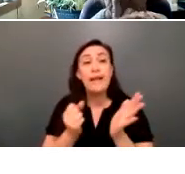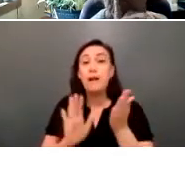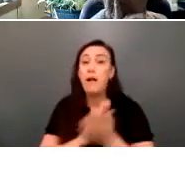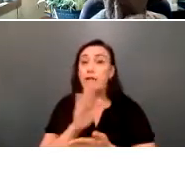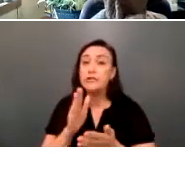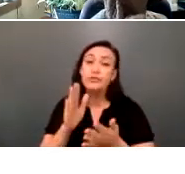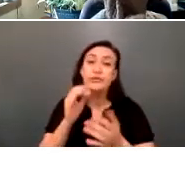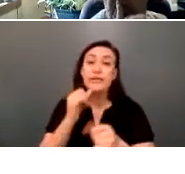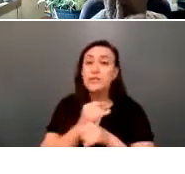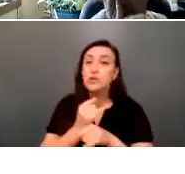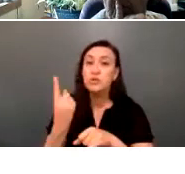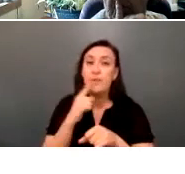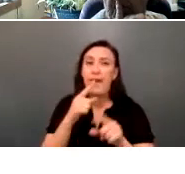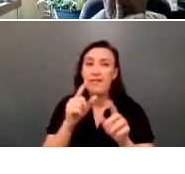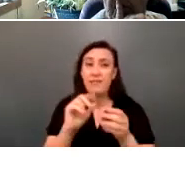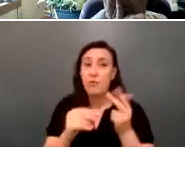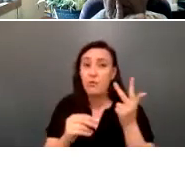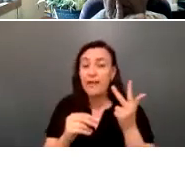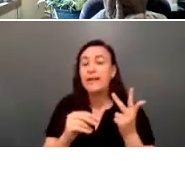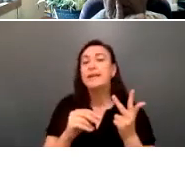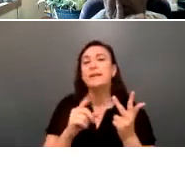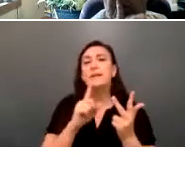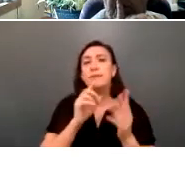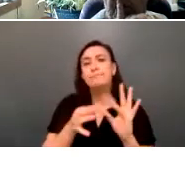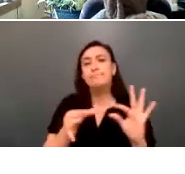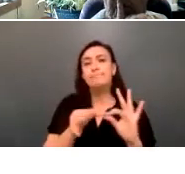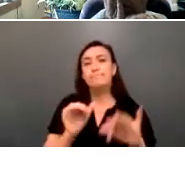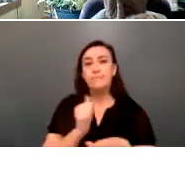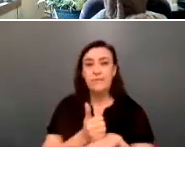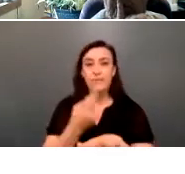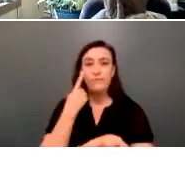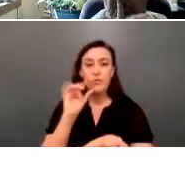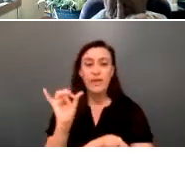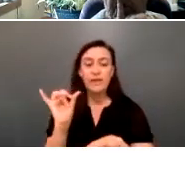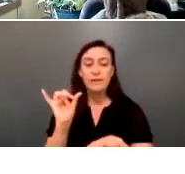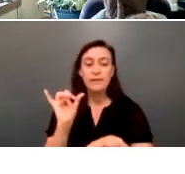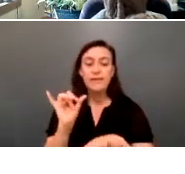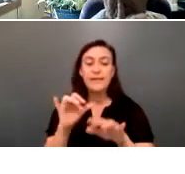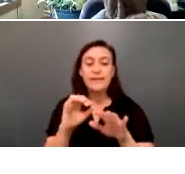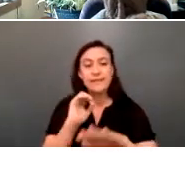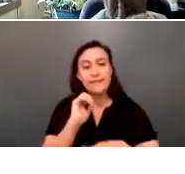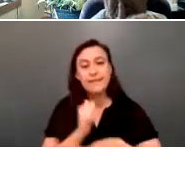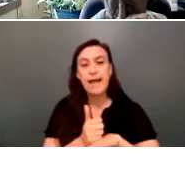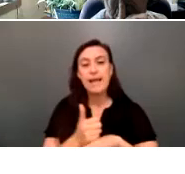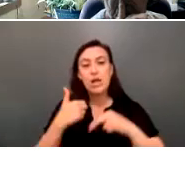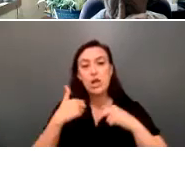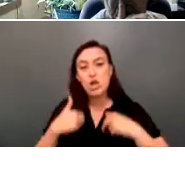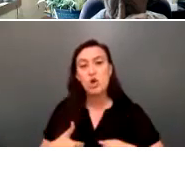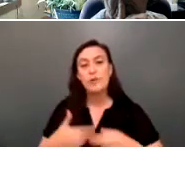an accredited postsecondary institution. The language they're really is around the set human service technician.